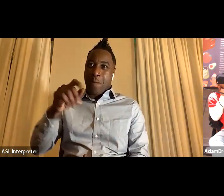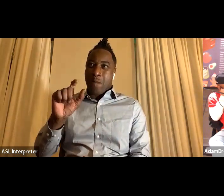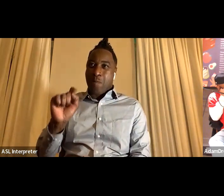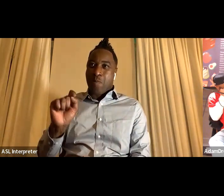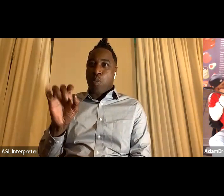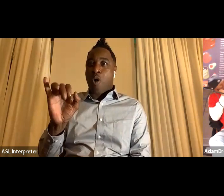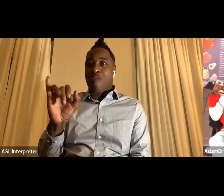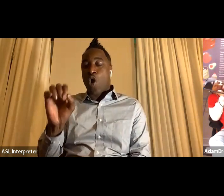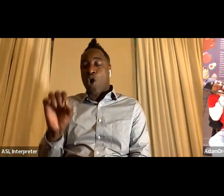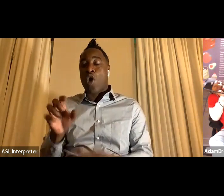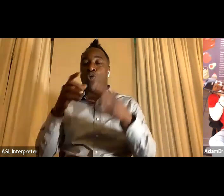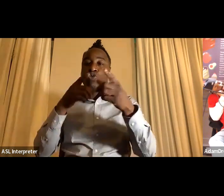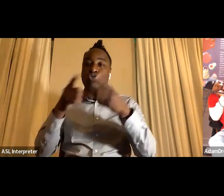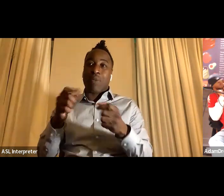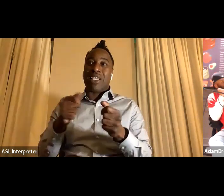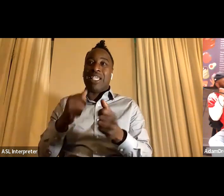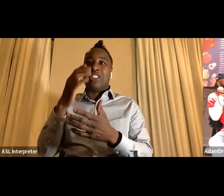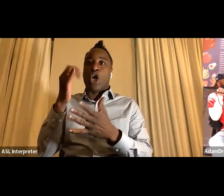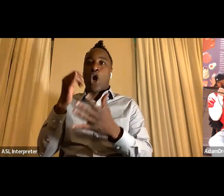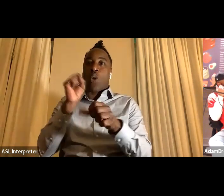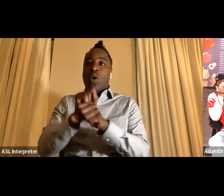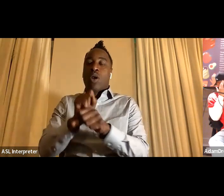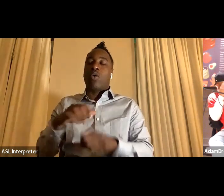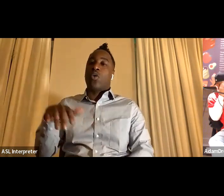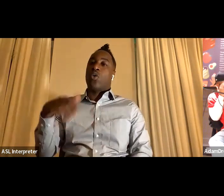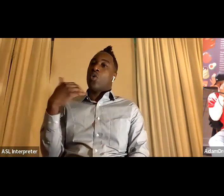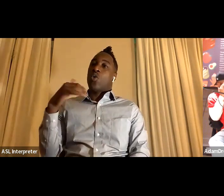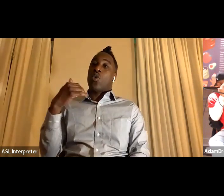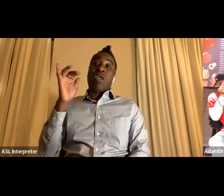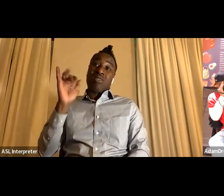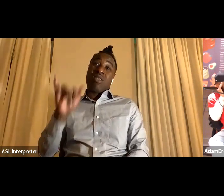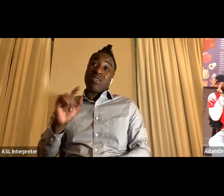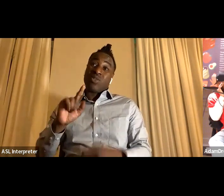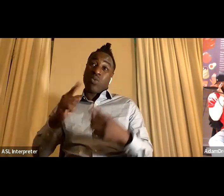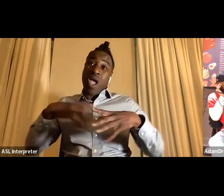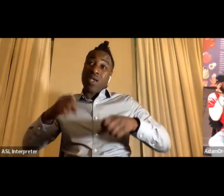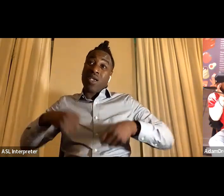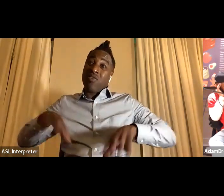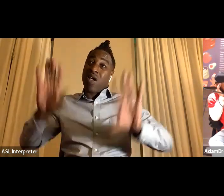Yeah, that is. Yeah. Most of the time that's where I give up. Honestly, I just feel like I have no idea,